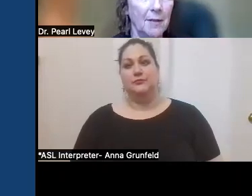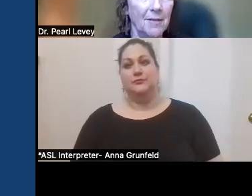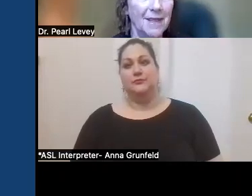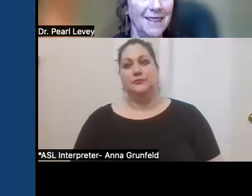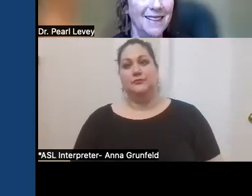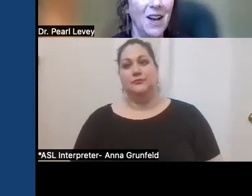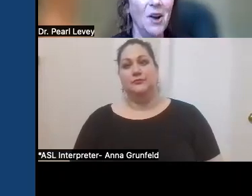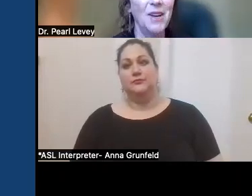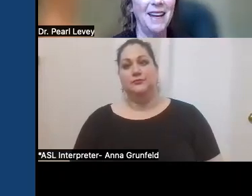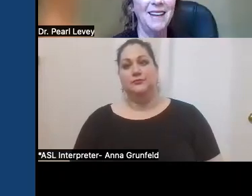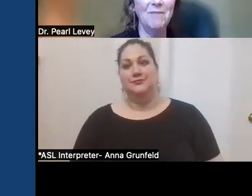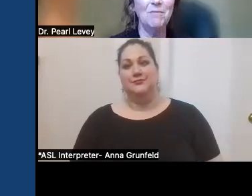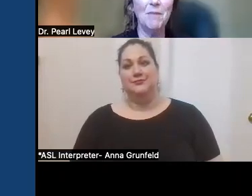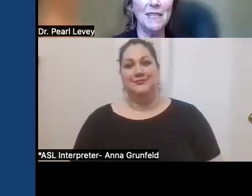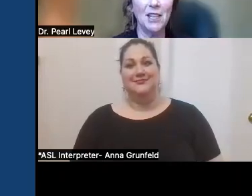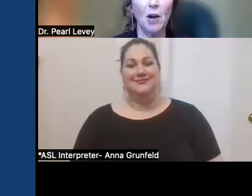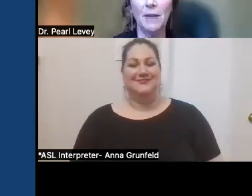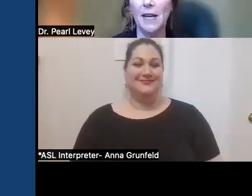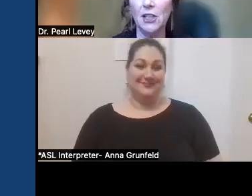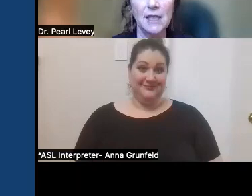Okay, implementing accommodations.